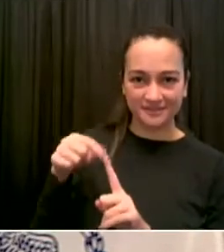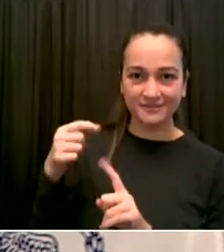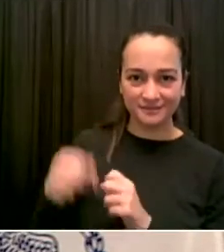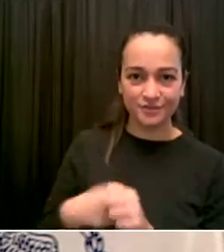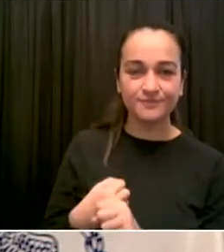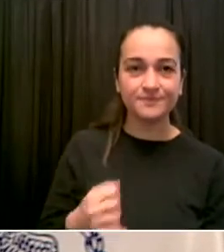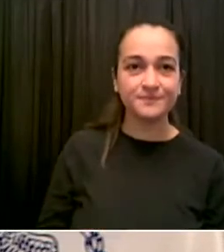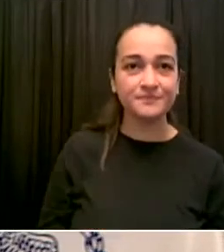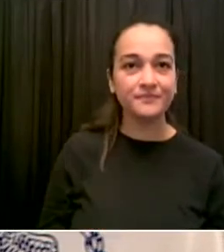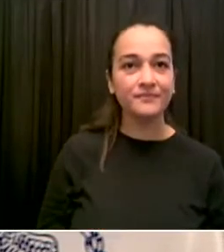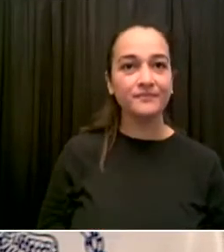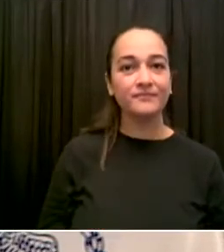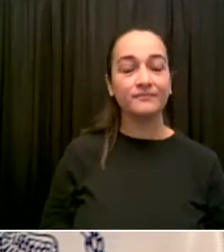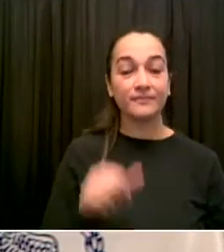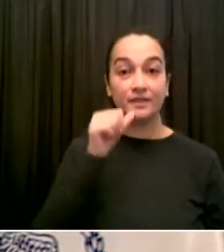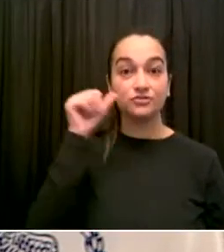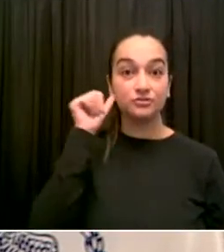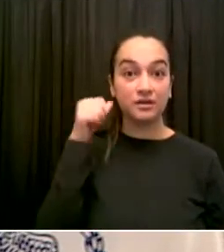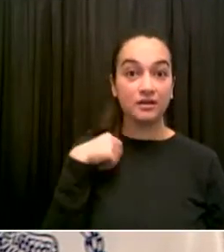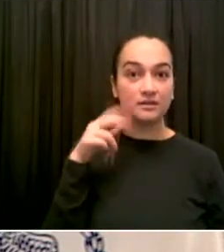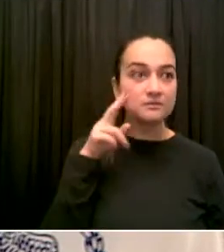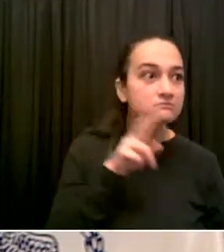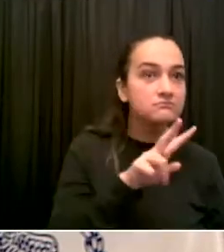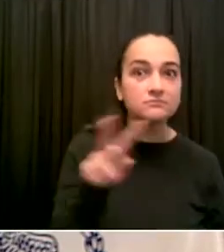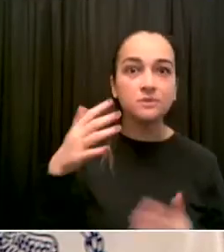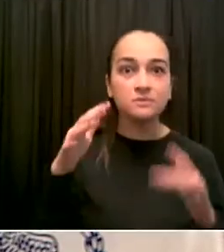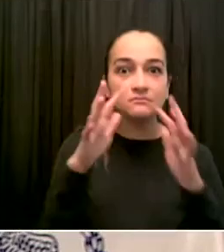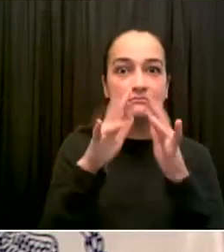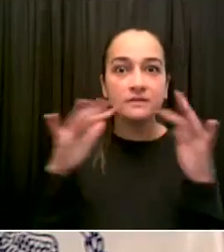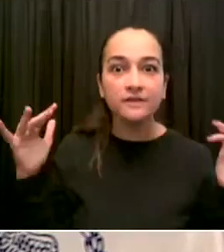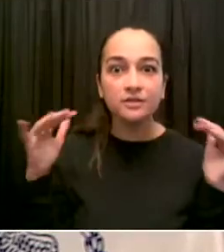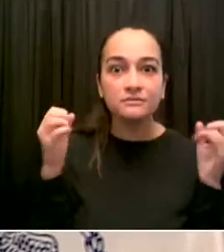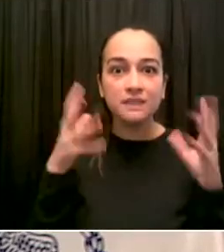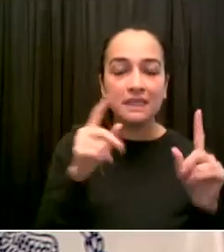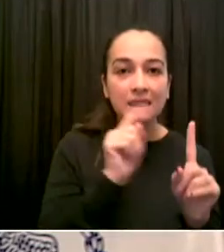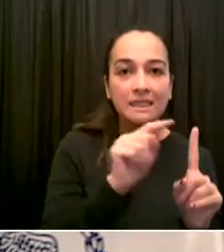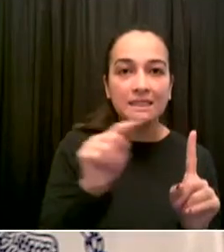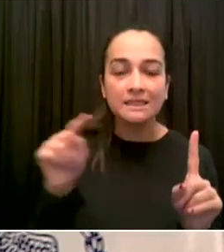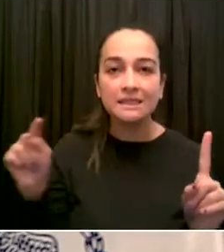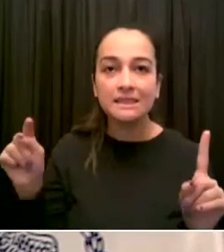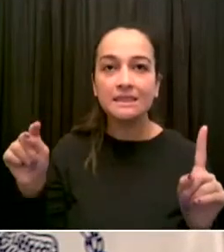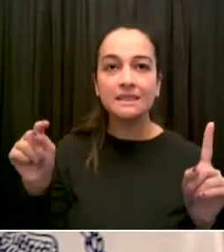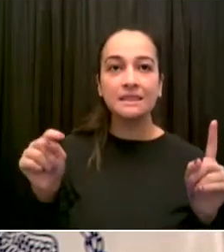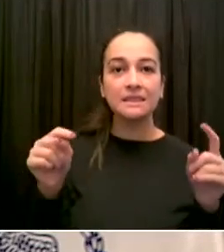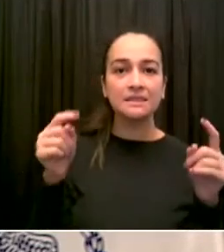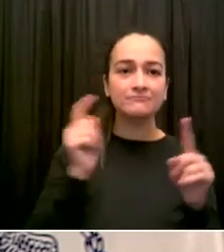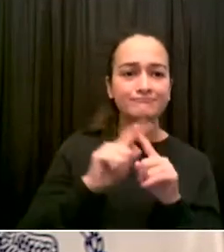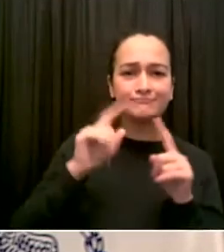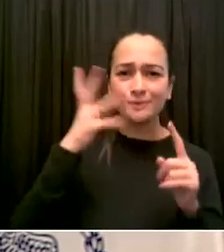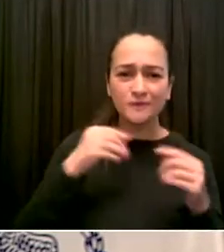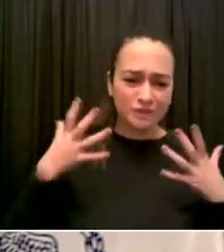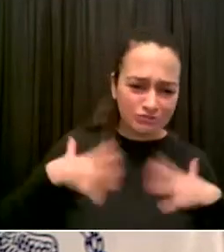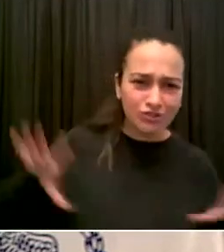ENERGY AND ALSO FOCUS ON THE